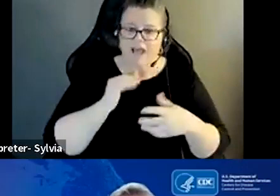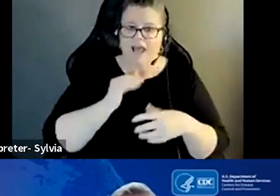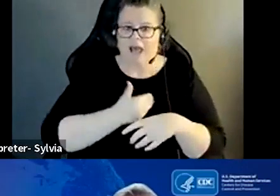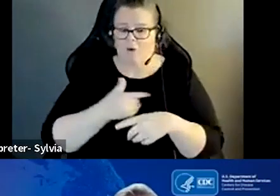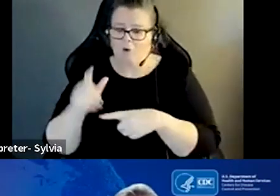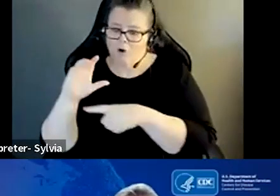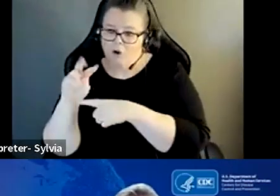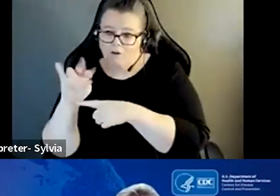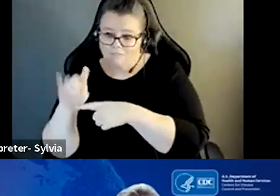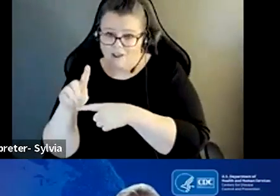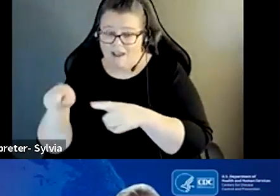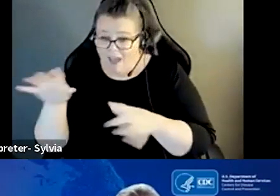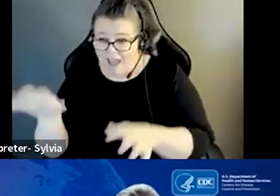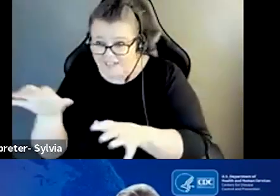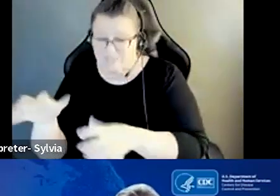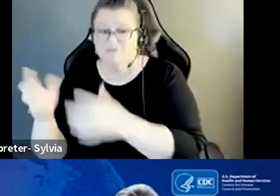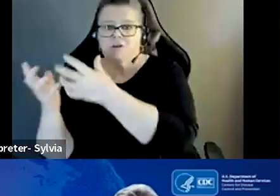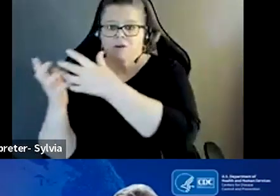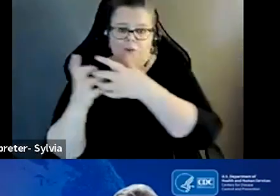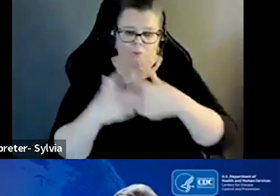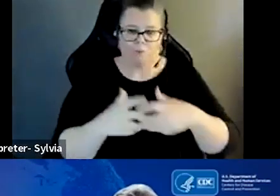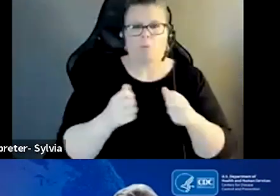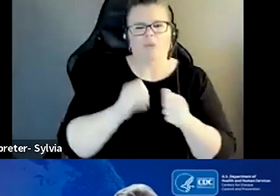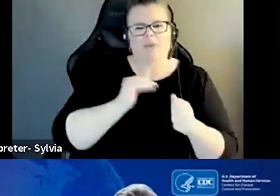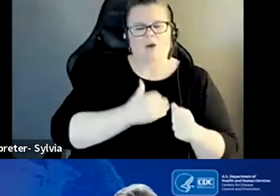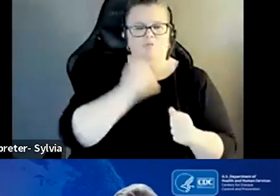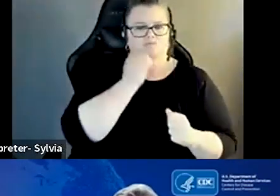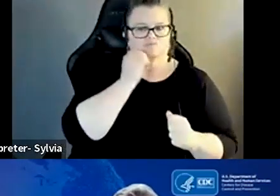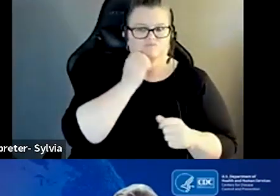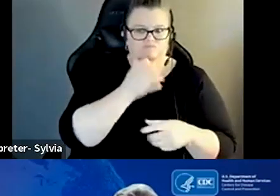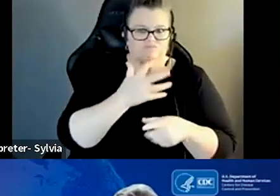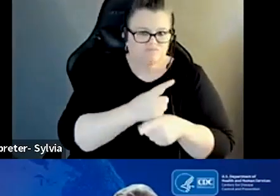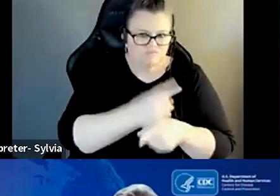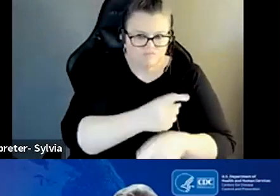We expect to make this transition in June, when Dr. Ian Williams will take